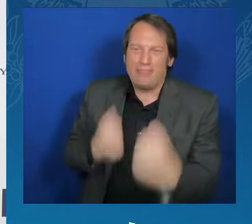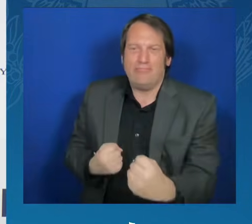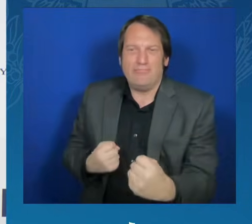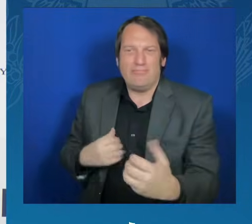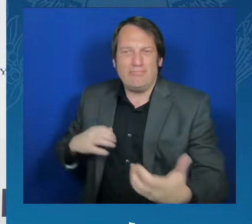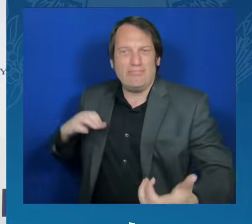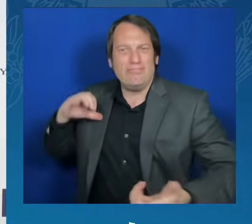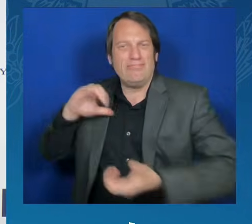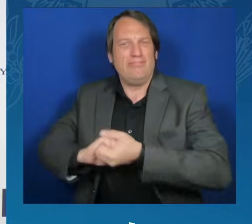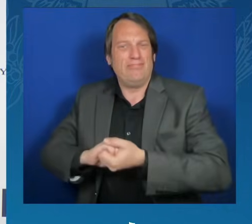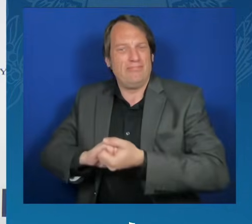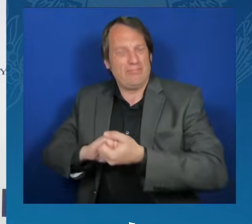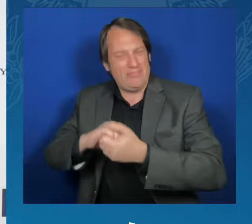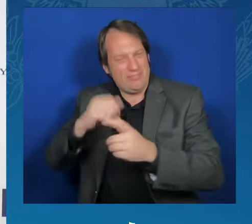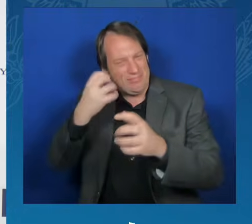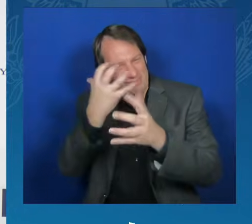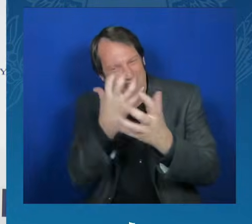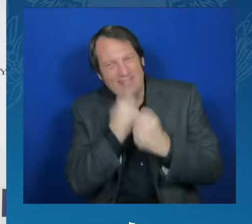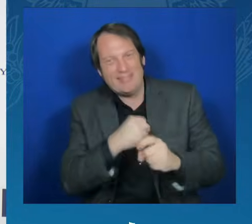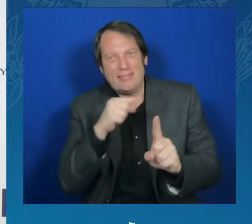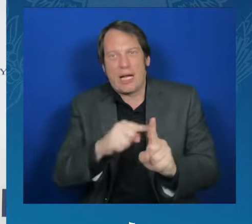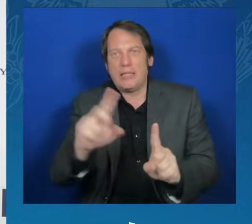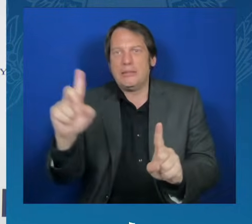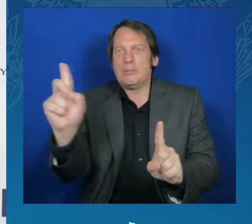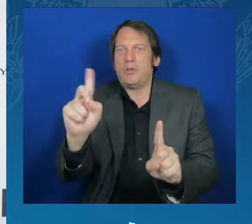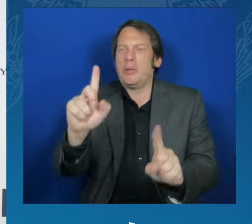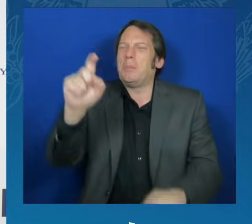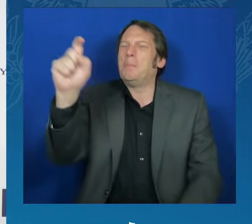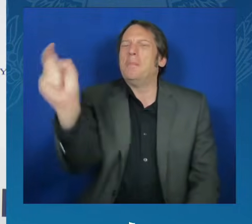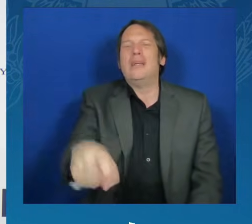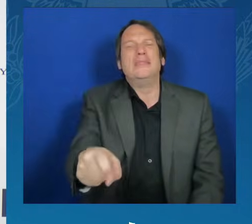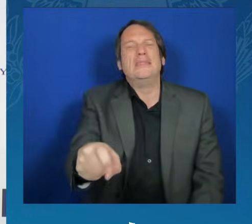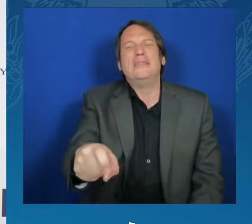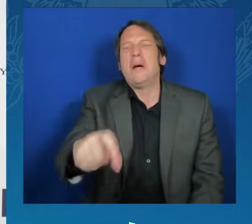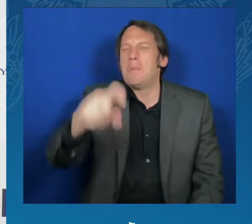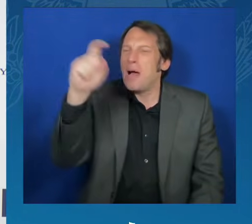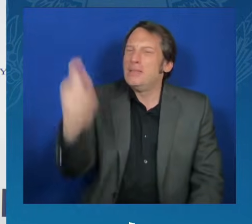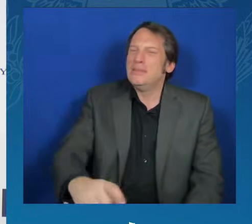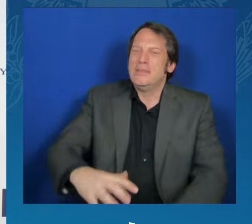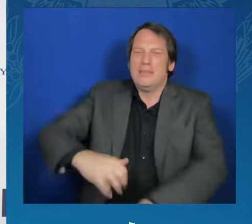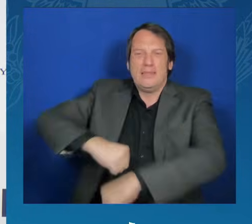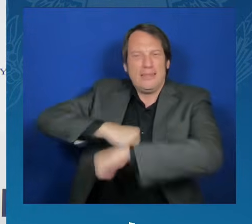We must stand in defense of international rules and norms,